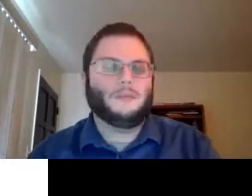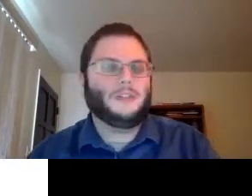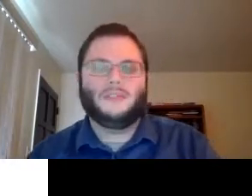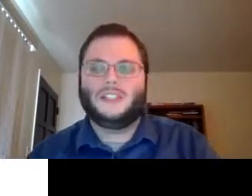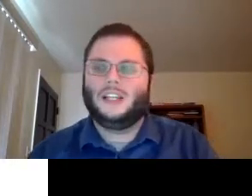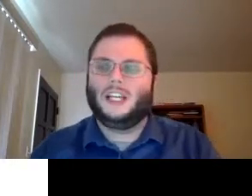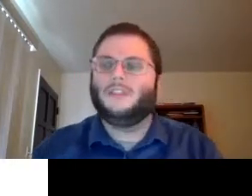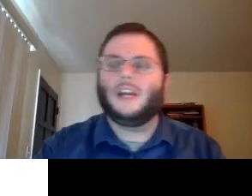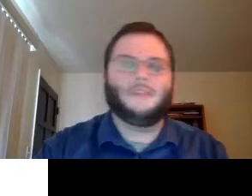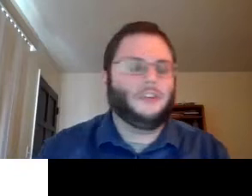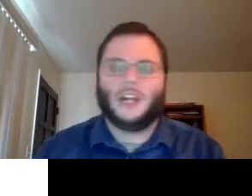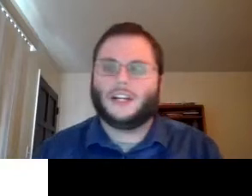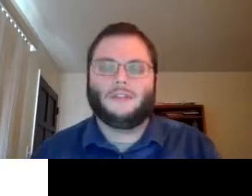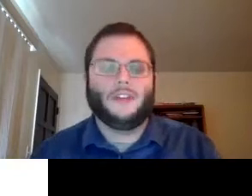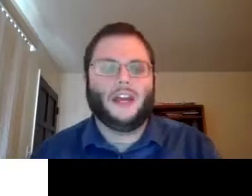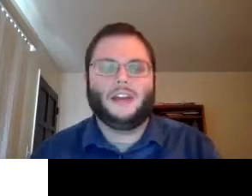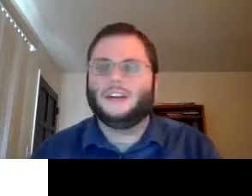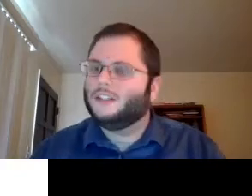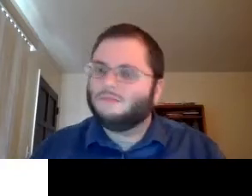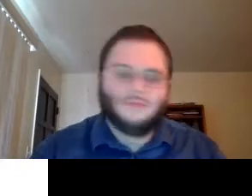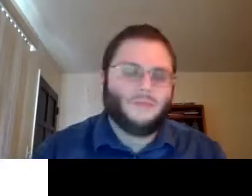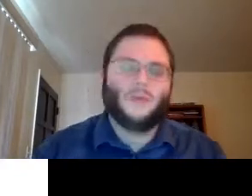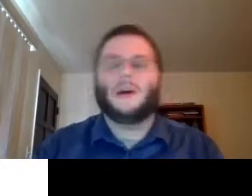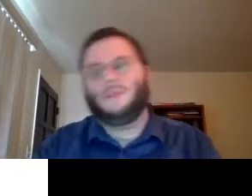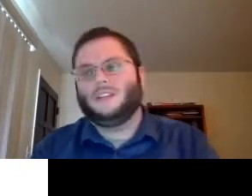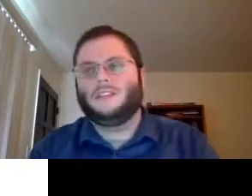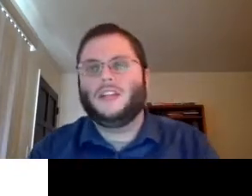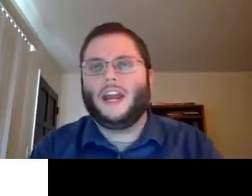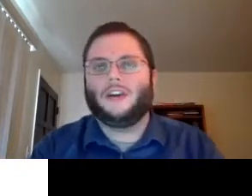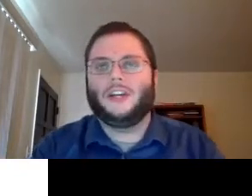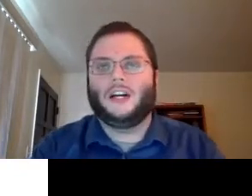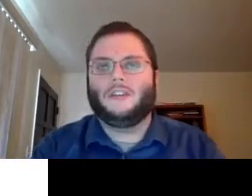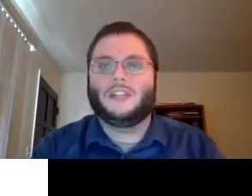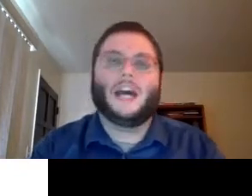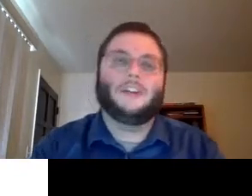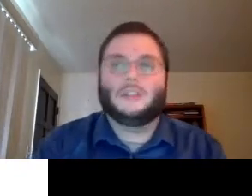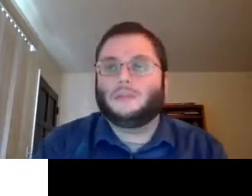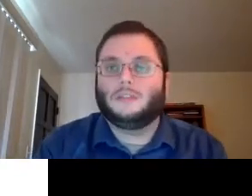Fatigue even after you've clocked out for the day, we might be in. The area of. A diagnosable.